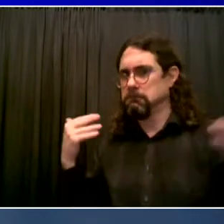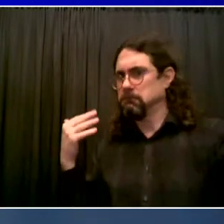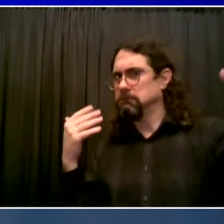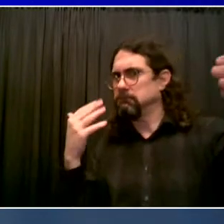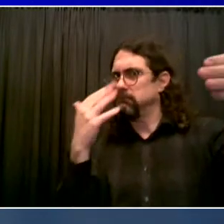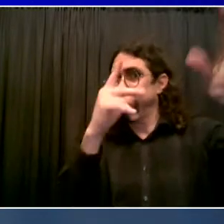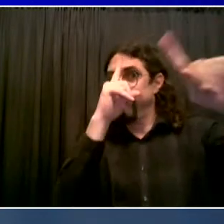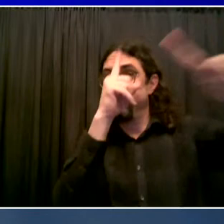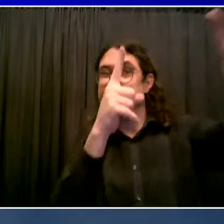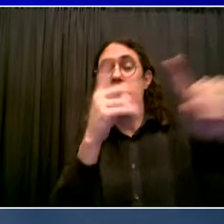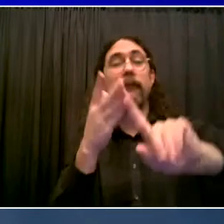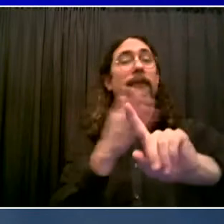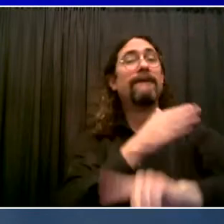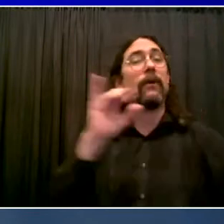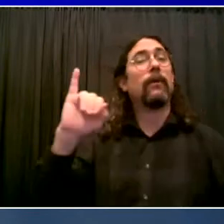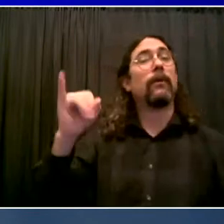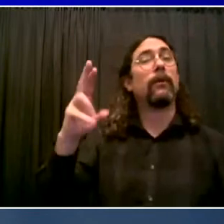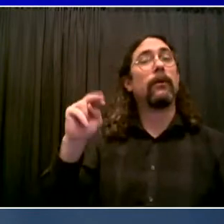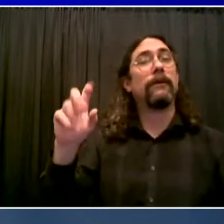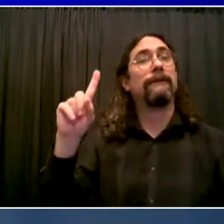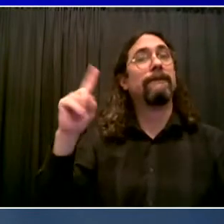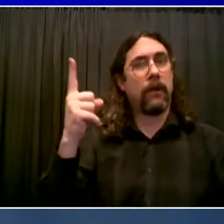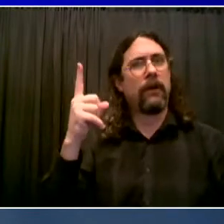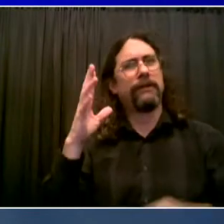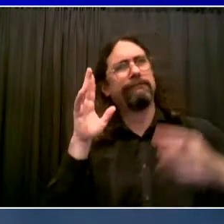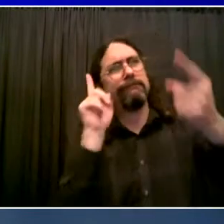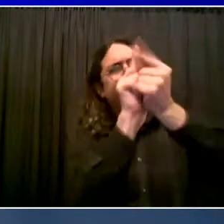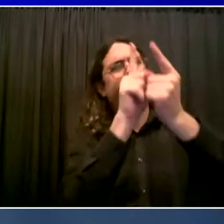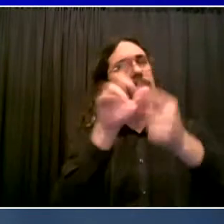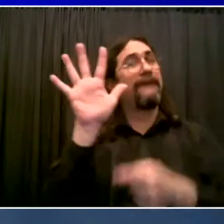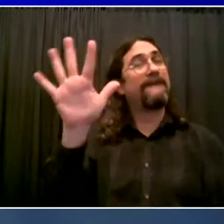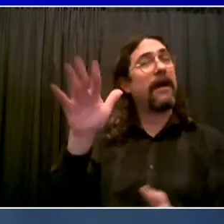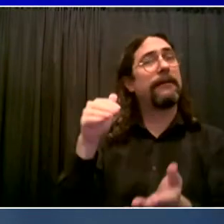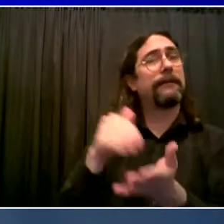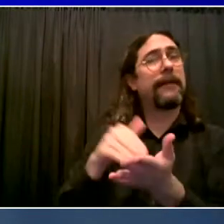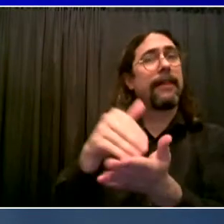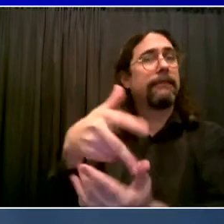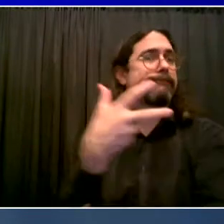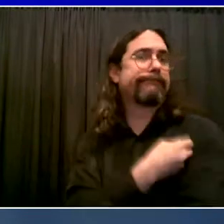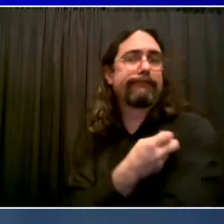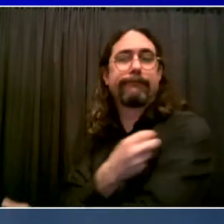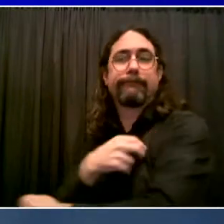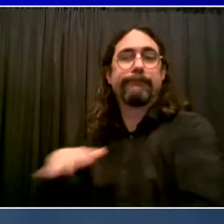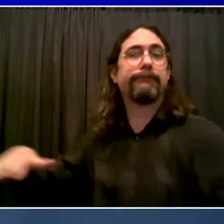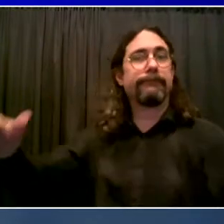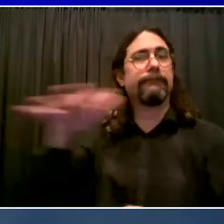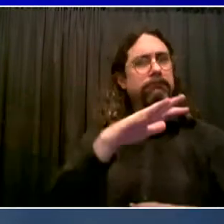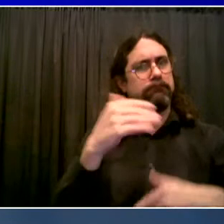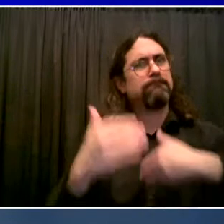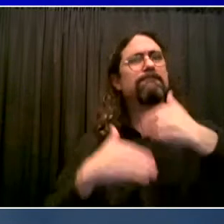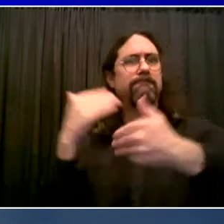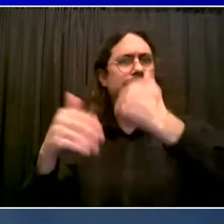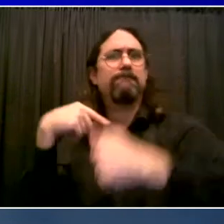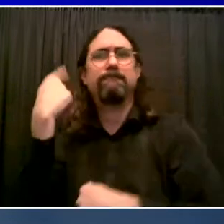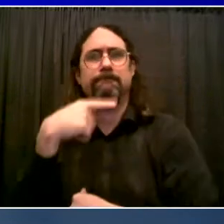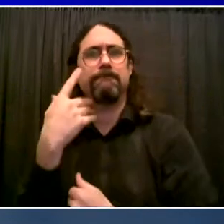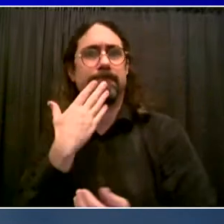THAT'S AND WE WOULD GET TO THE WHOLE NEW LEVELS. WE ARE WELL ON OUR WAY Y TO OUR GOAL OF 5 MILLION NEW YORRRKES FELL FULLY VACCINATED